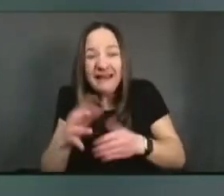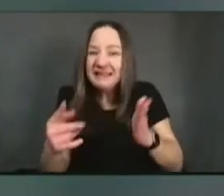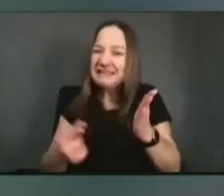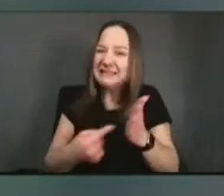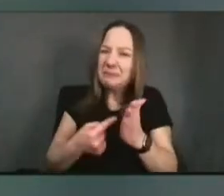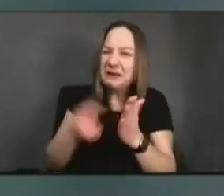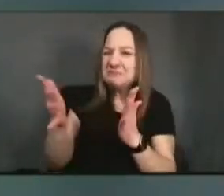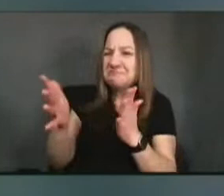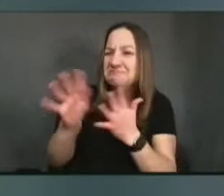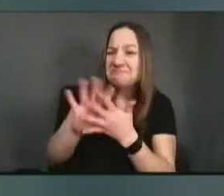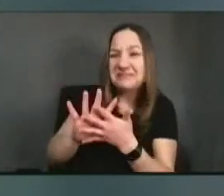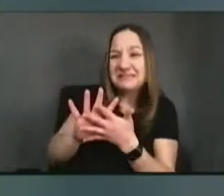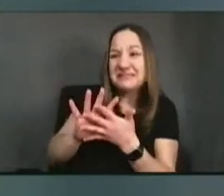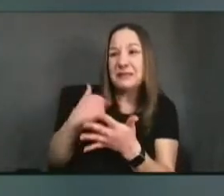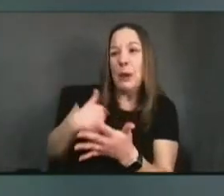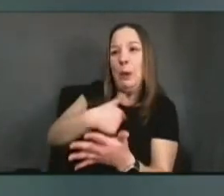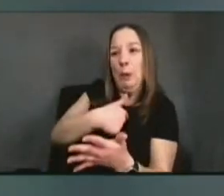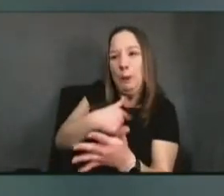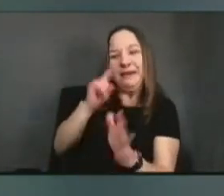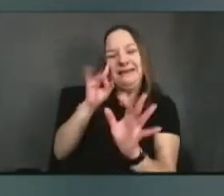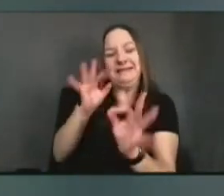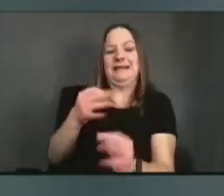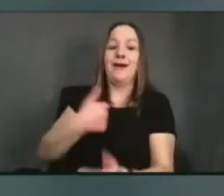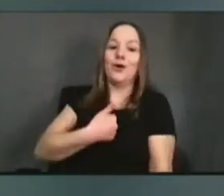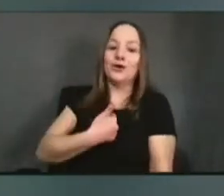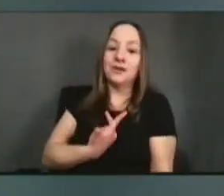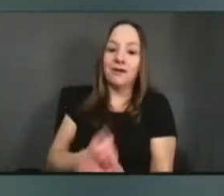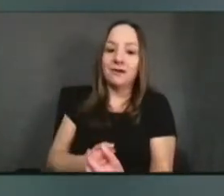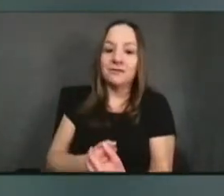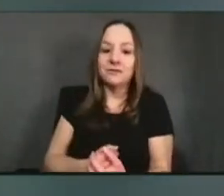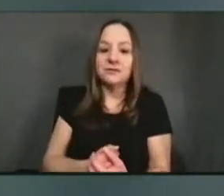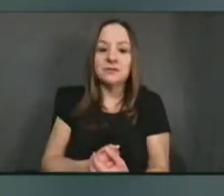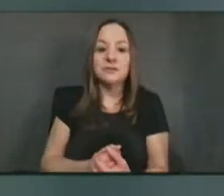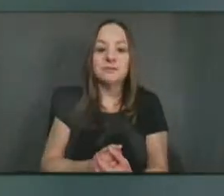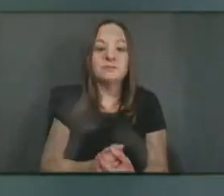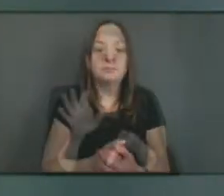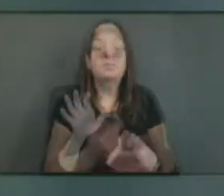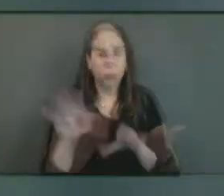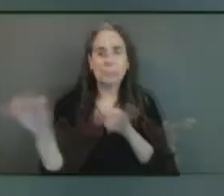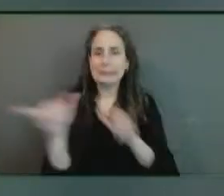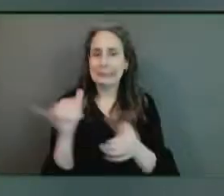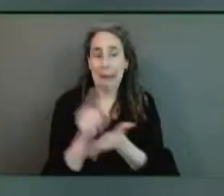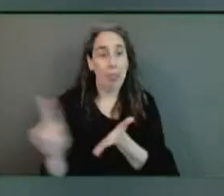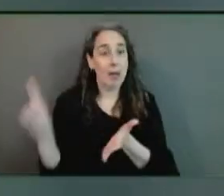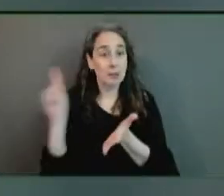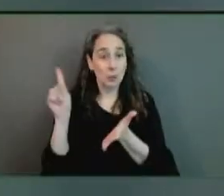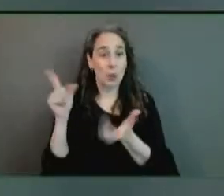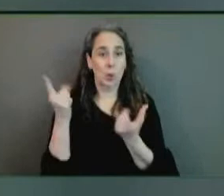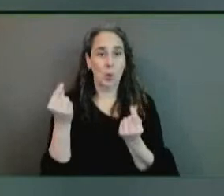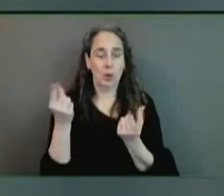goddesses clear enough some places when it's not in this very great. That we have to make that determination, but what